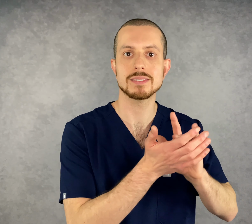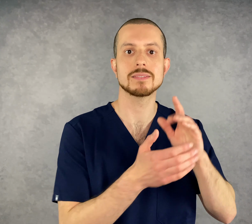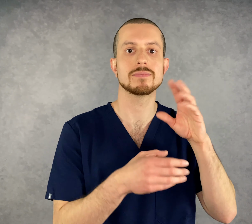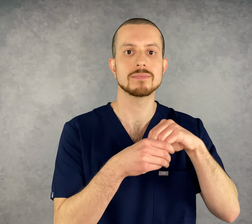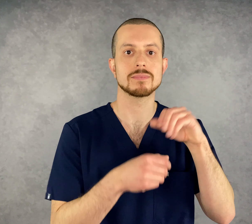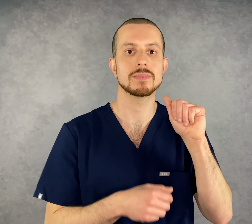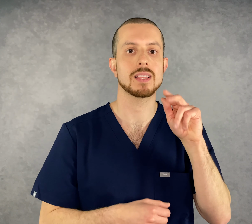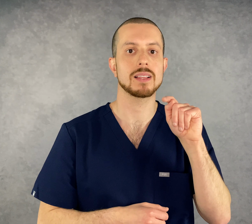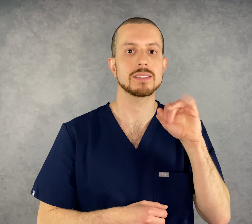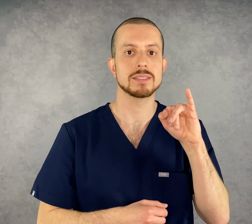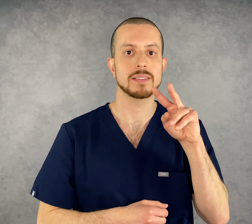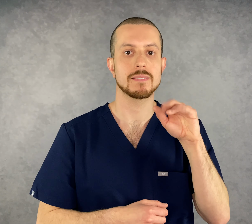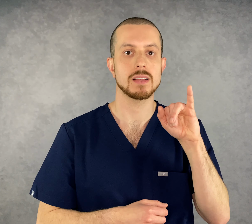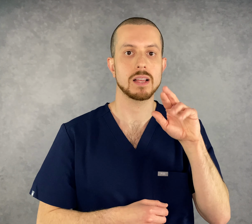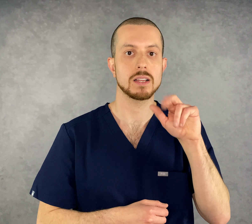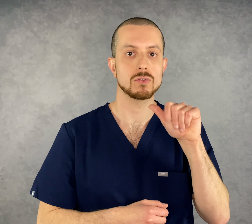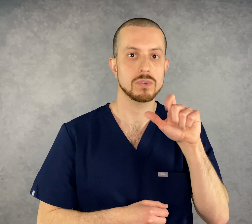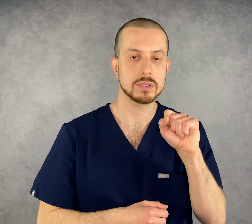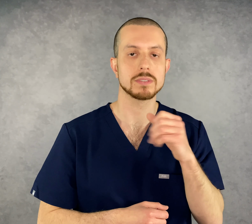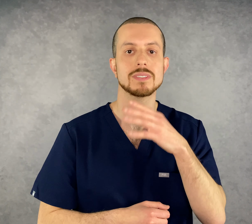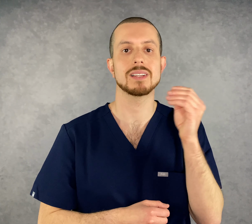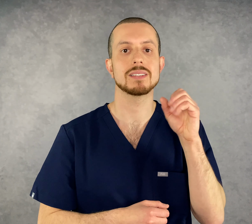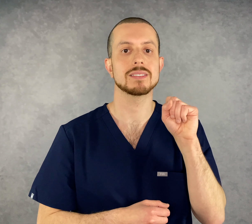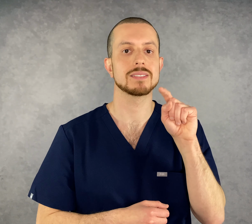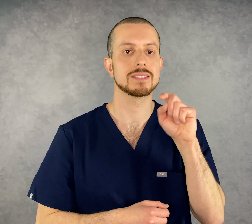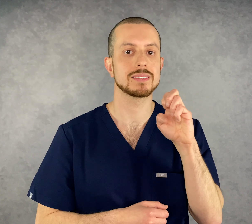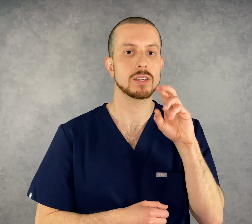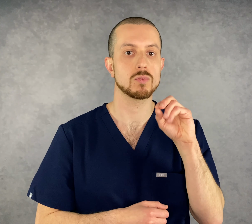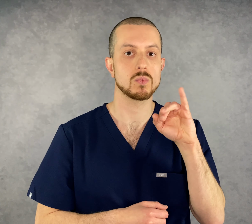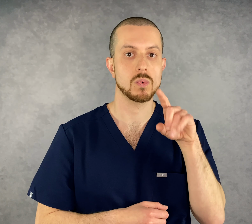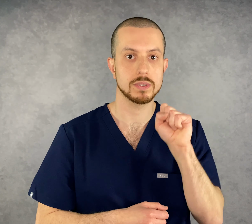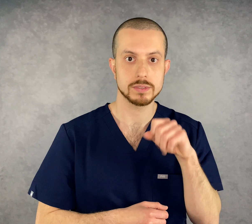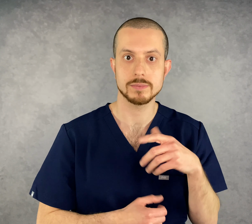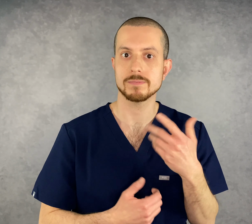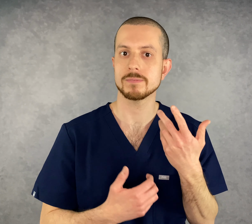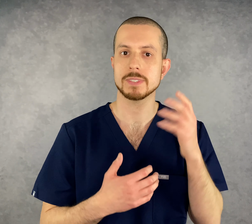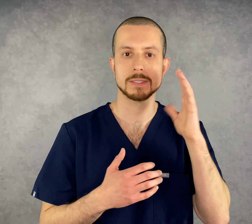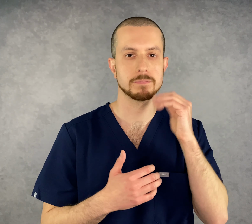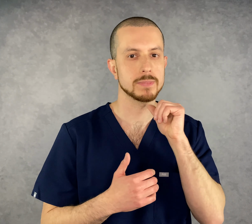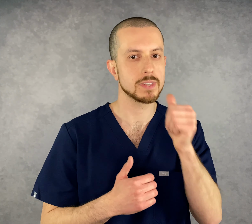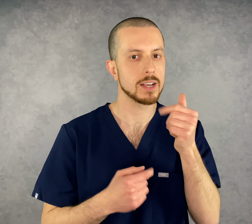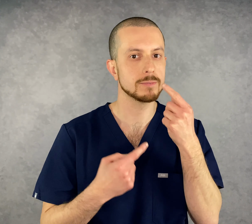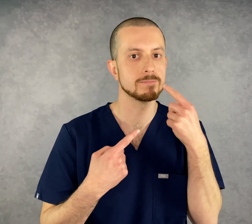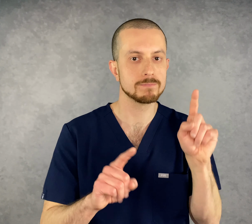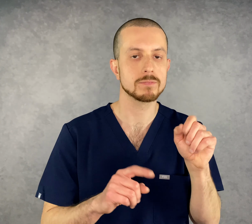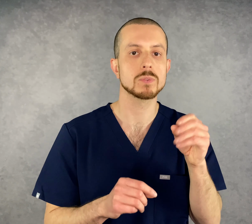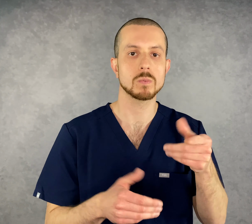including antiviral agents and steroids. These did not appear to be effective